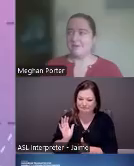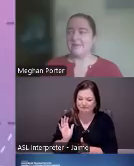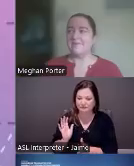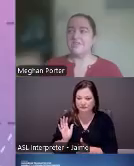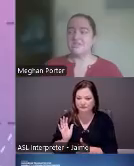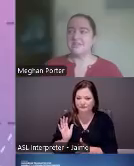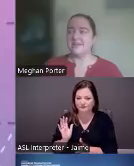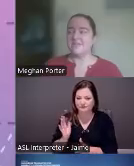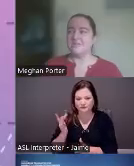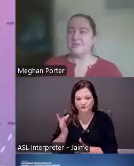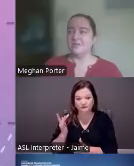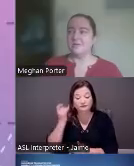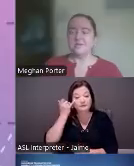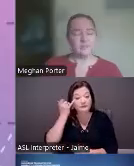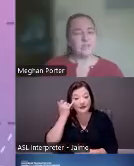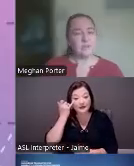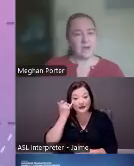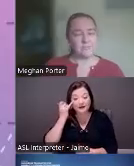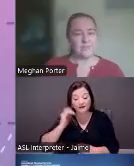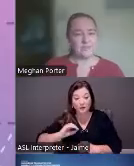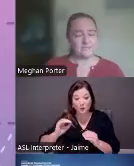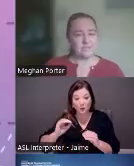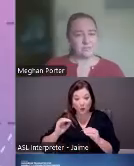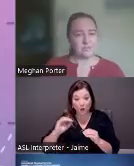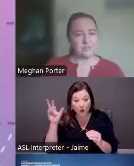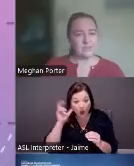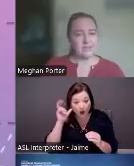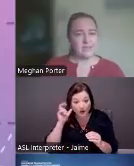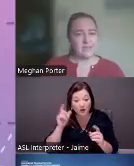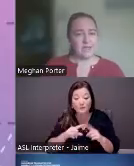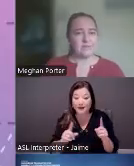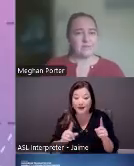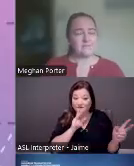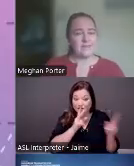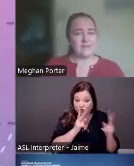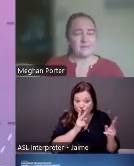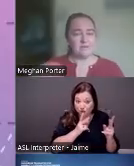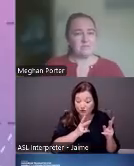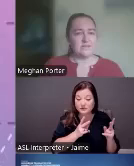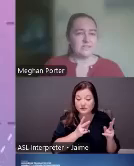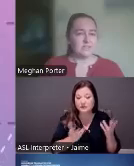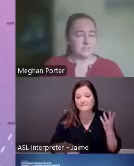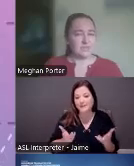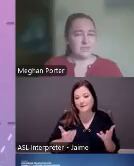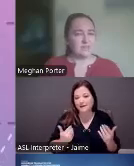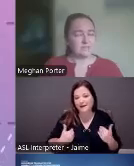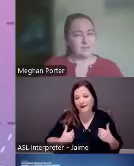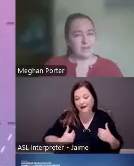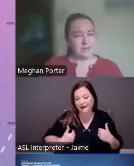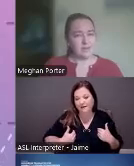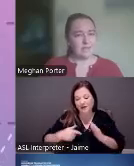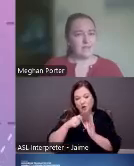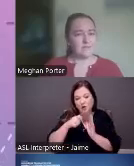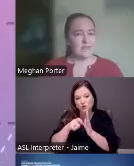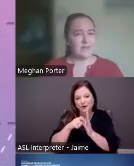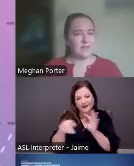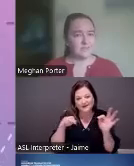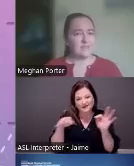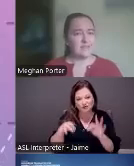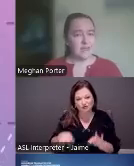if it's just, like-- if there's no audio but there's visuals, I would give a written description, is probably how I would handle that.